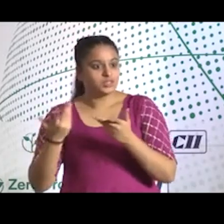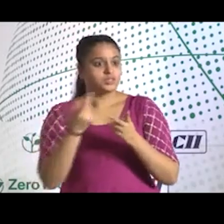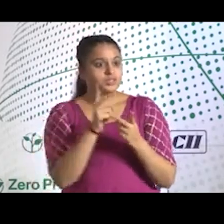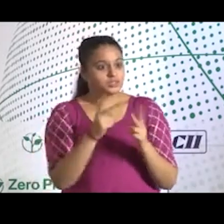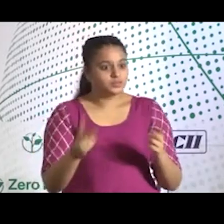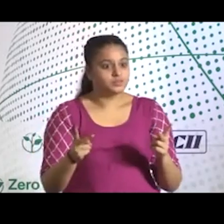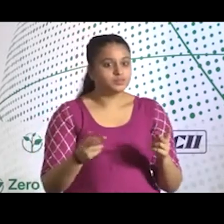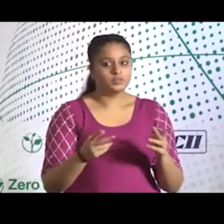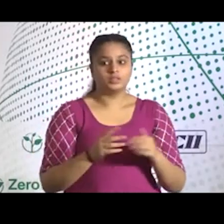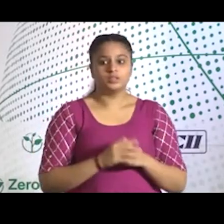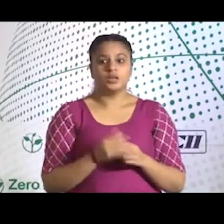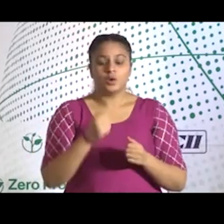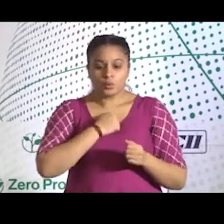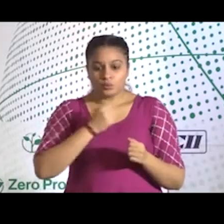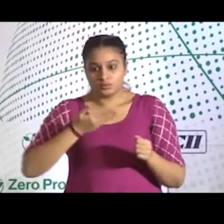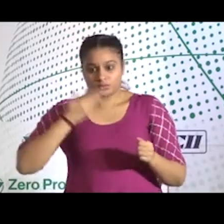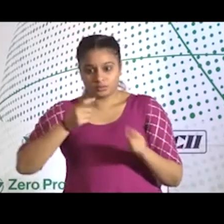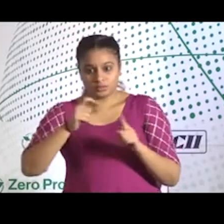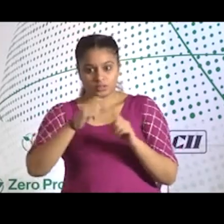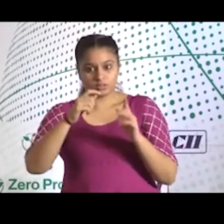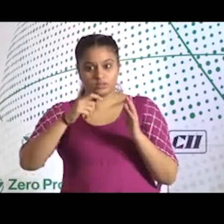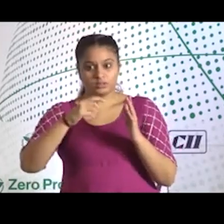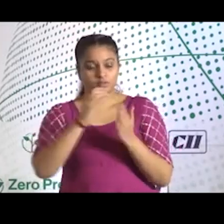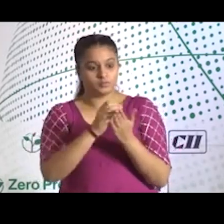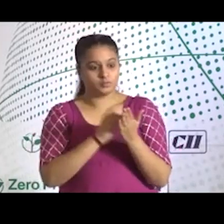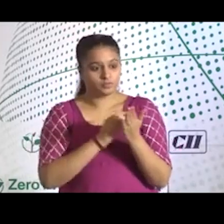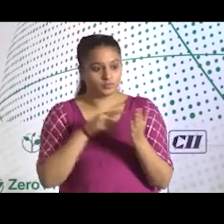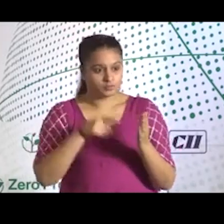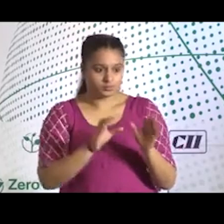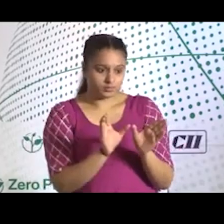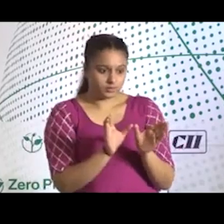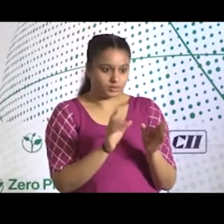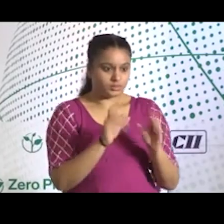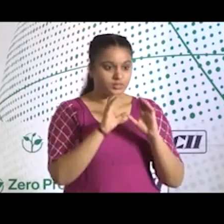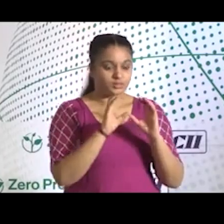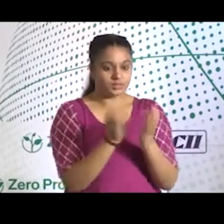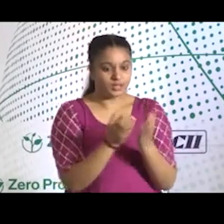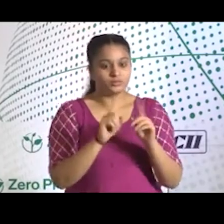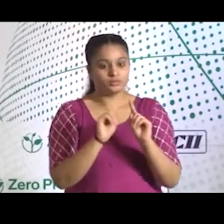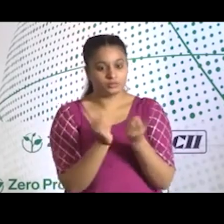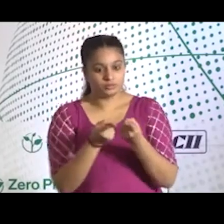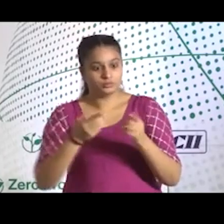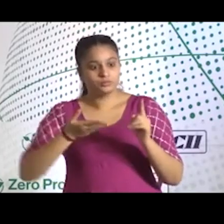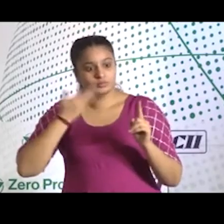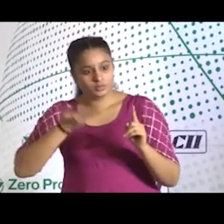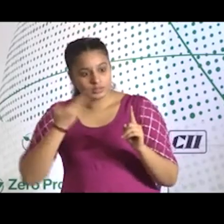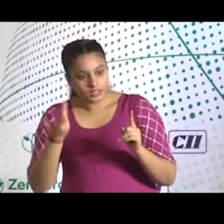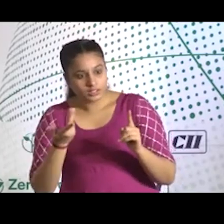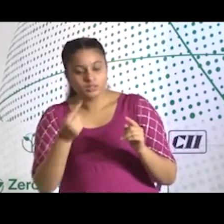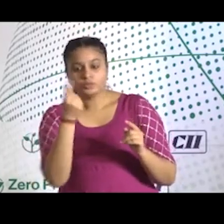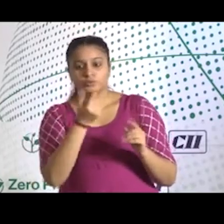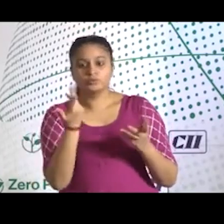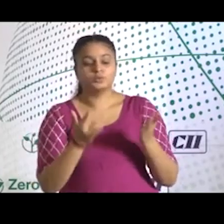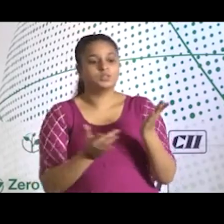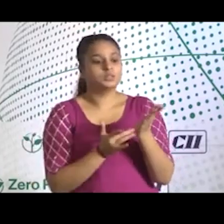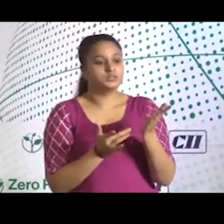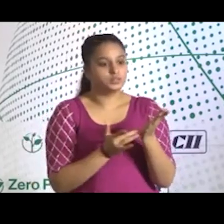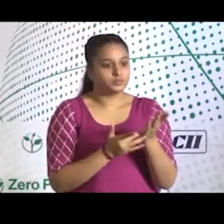So our training program is one of the 10% of it is a classroom training, which includes the technology foundation that we build them.